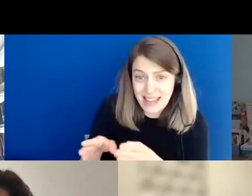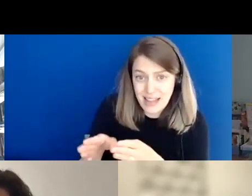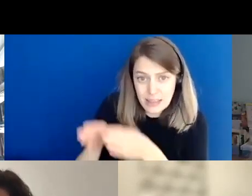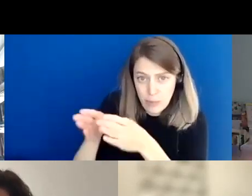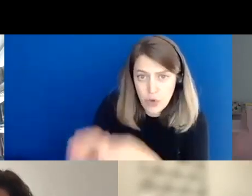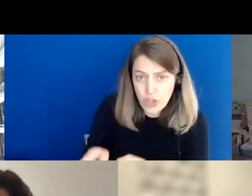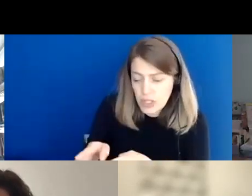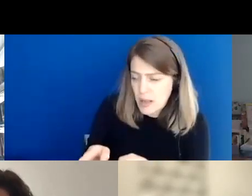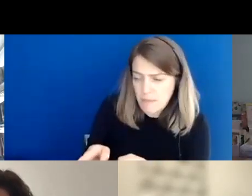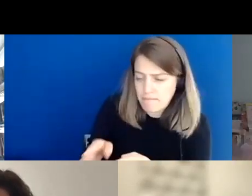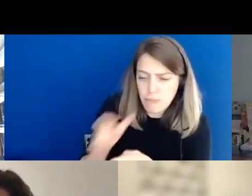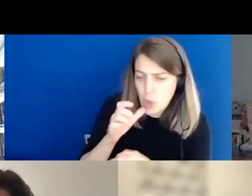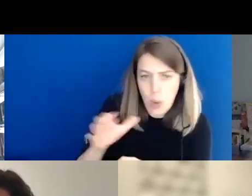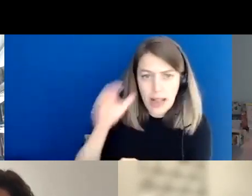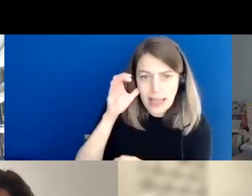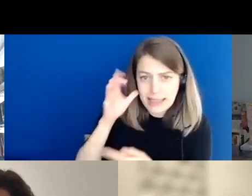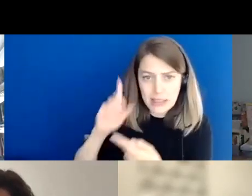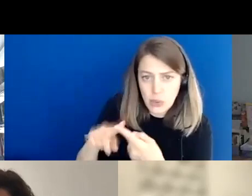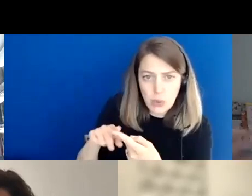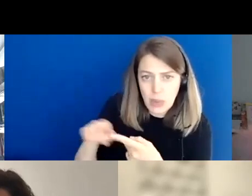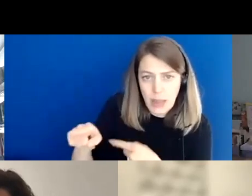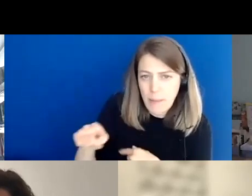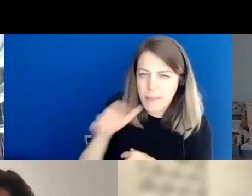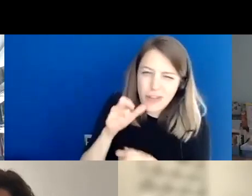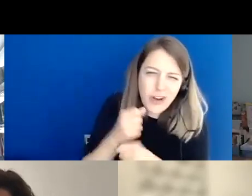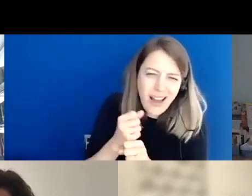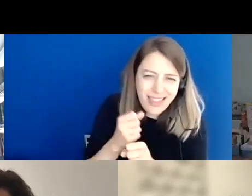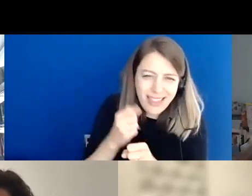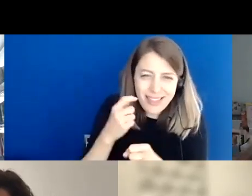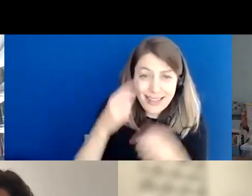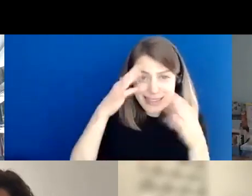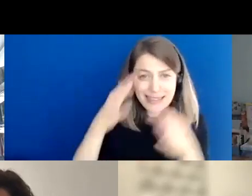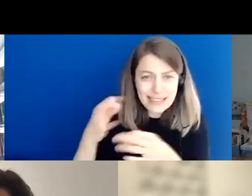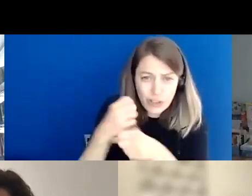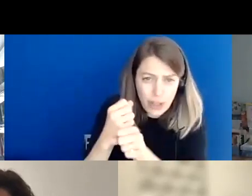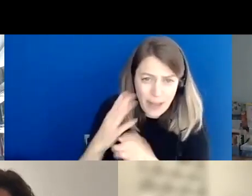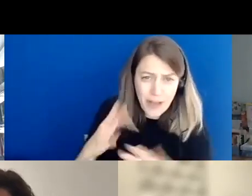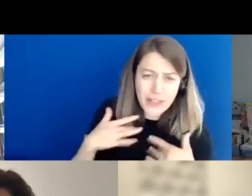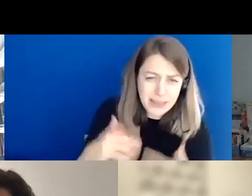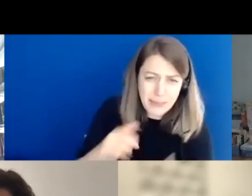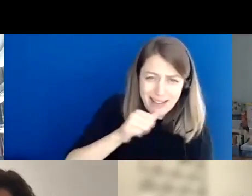not the decision-maker. This is what we're going to do.